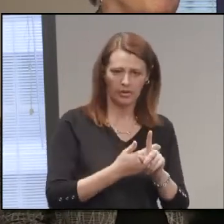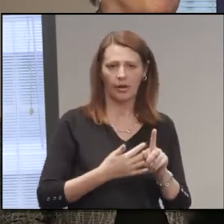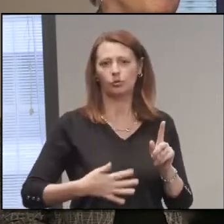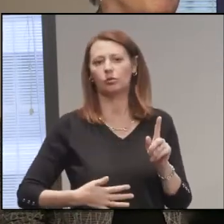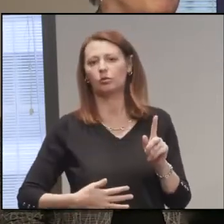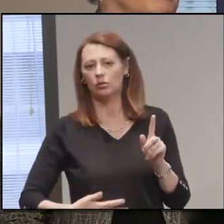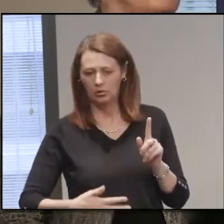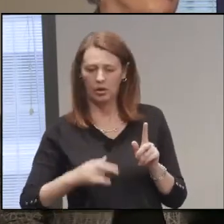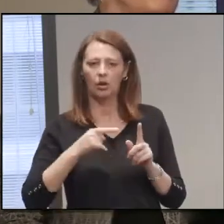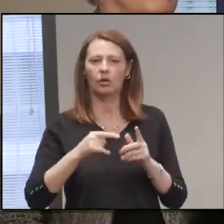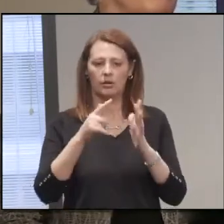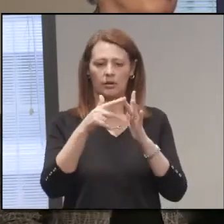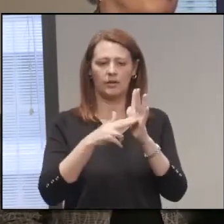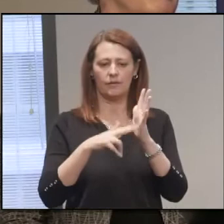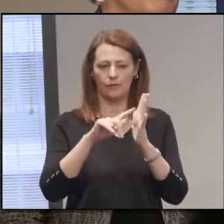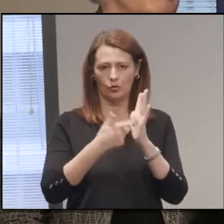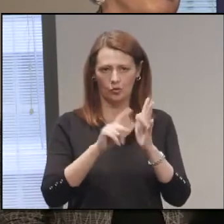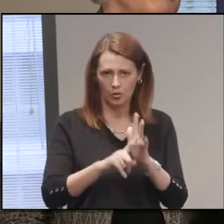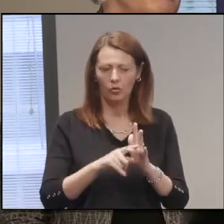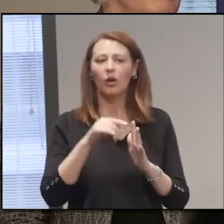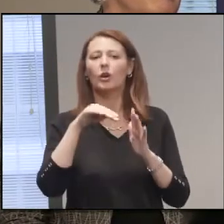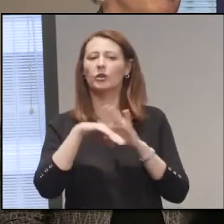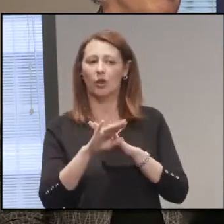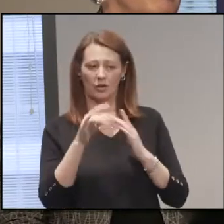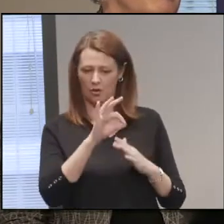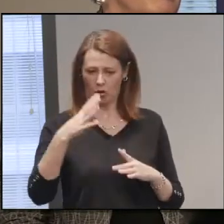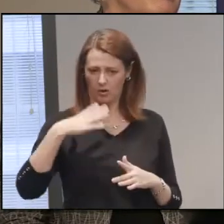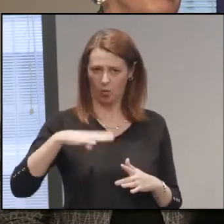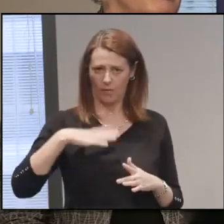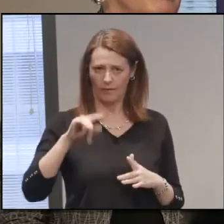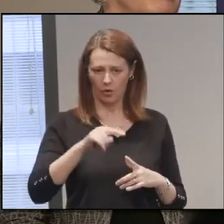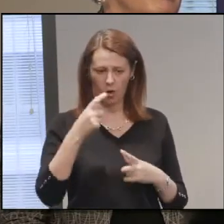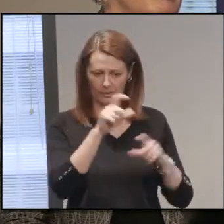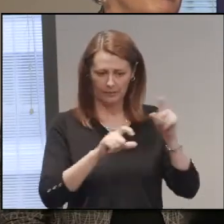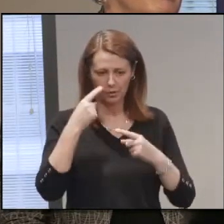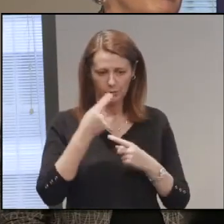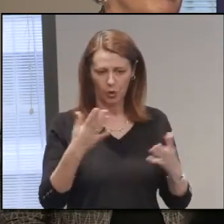early life exposures. There's no requirement for the chemicals to be shown to be safe for humans